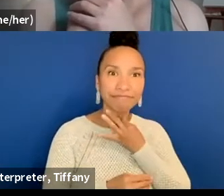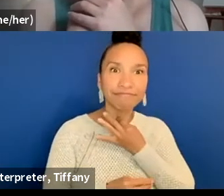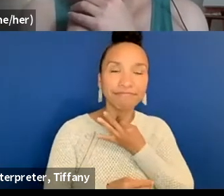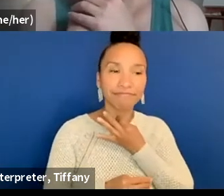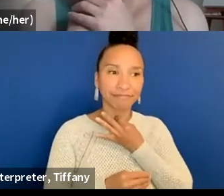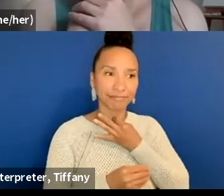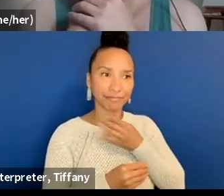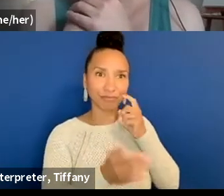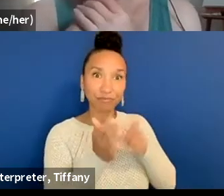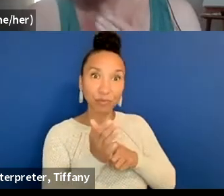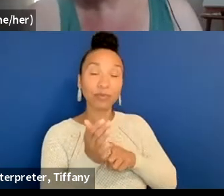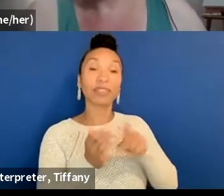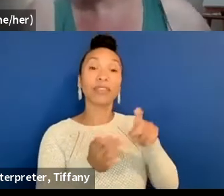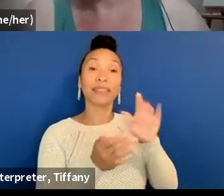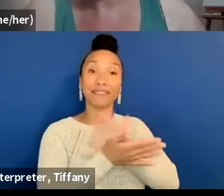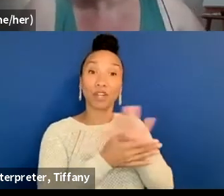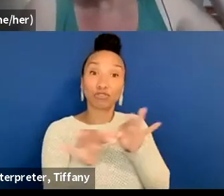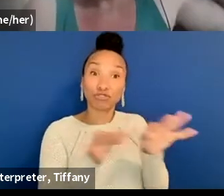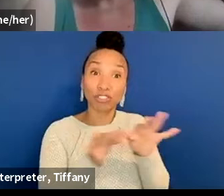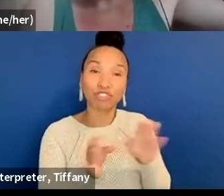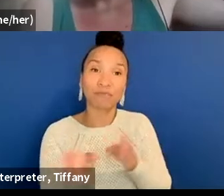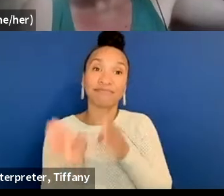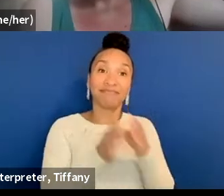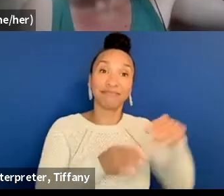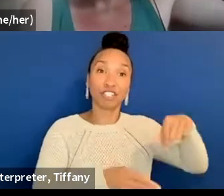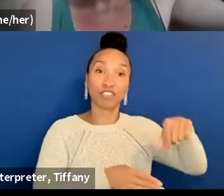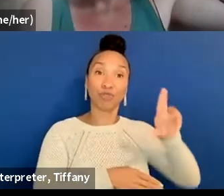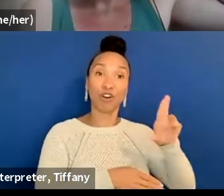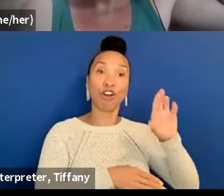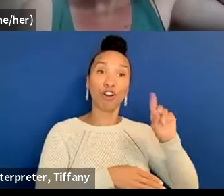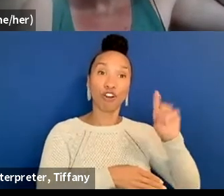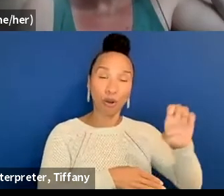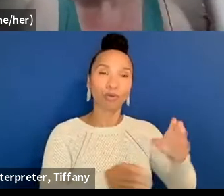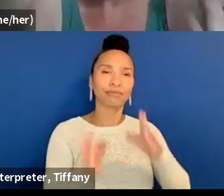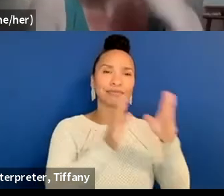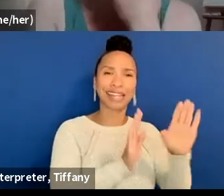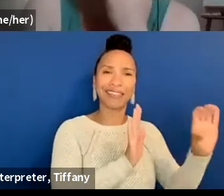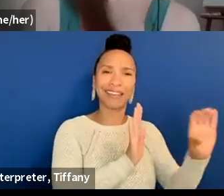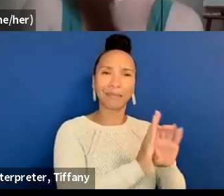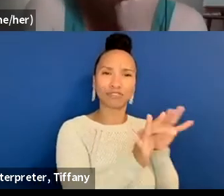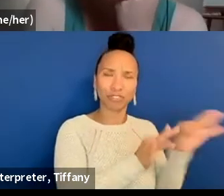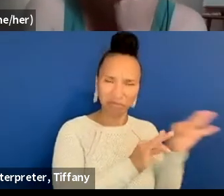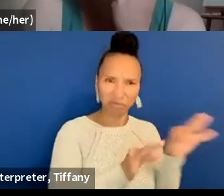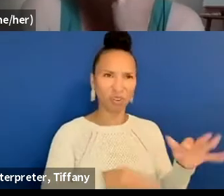Kirya Traber (she/her): As someone who was even just trying to orient what is the scene, I appreciated that collection of things coming together.